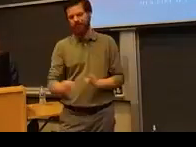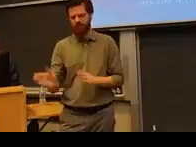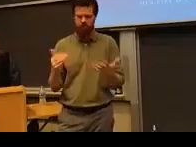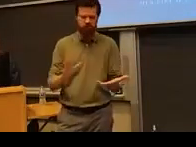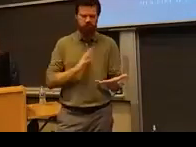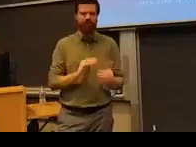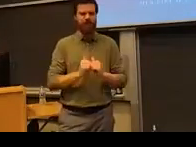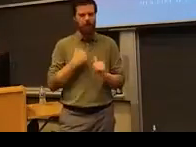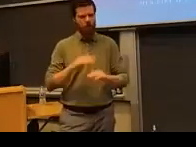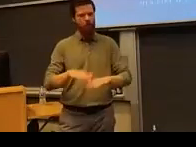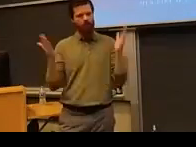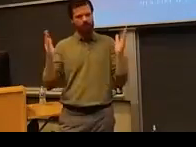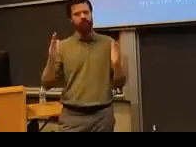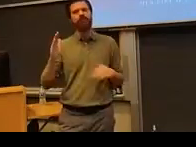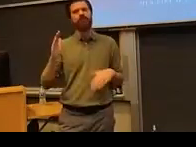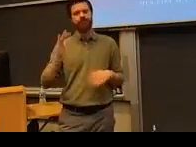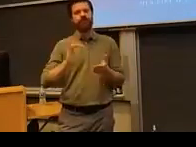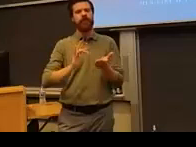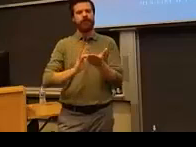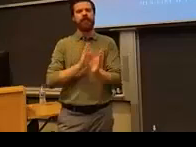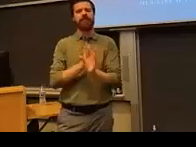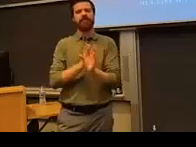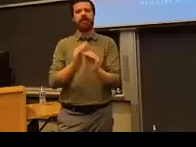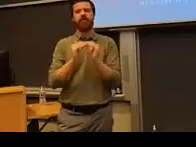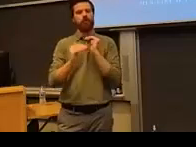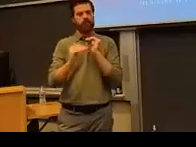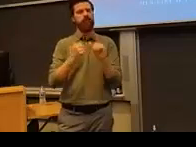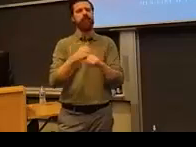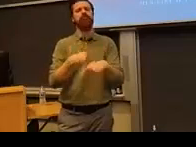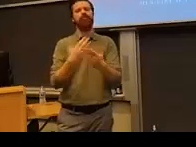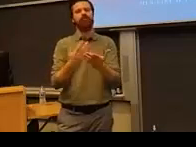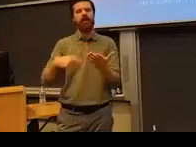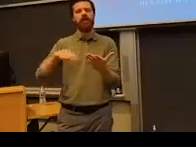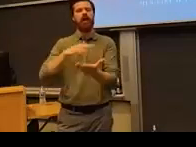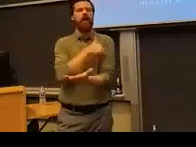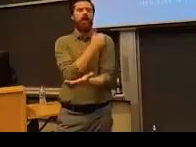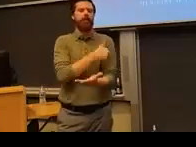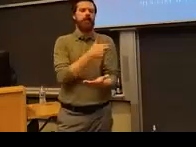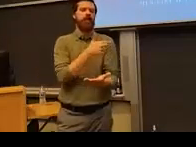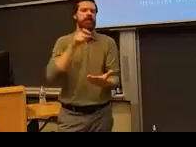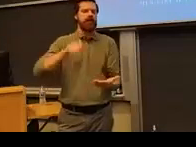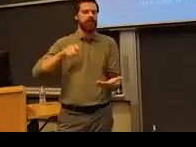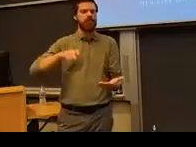open a a a medy unit that would serve the needs of people hospitalized for long infections and